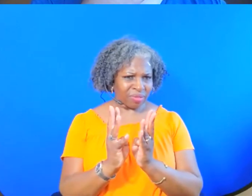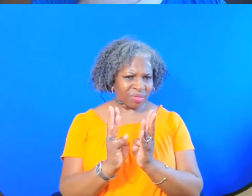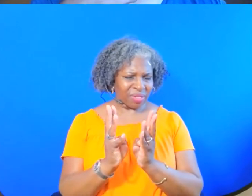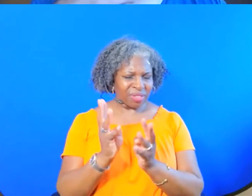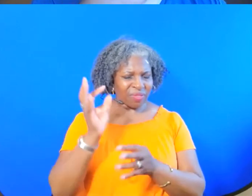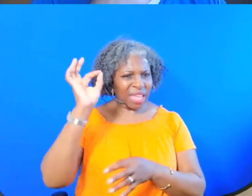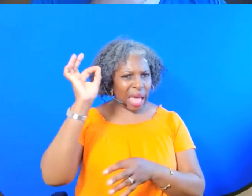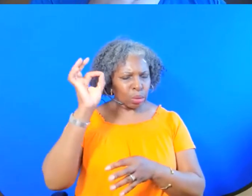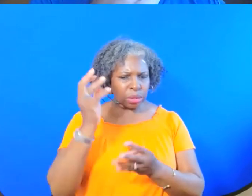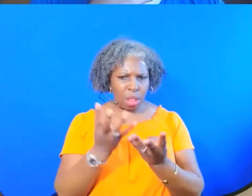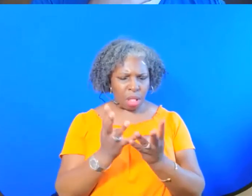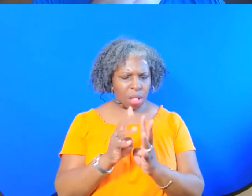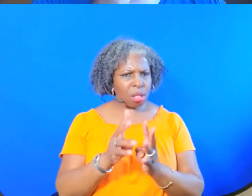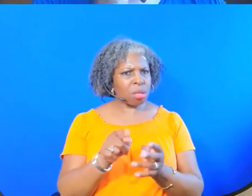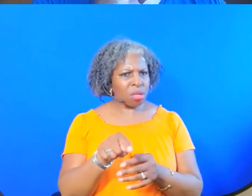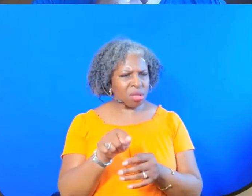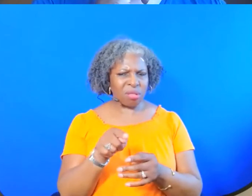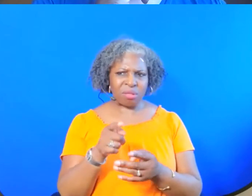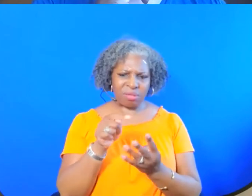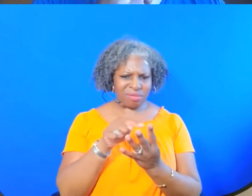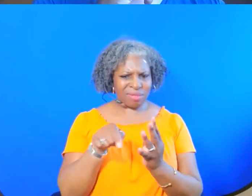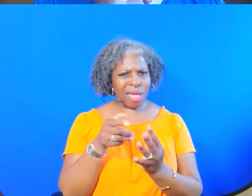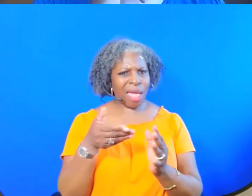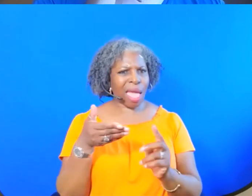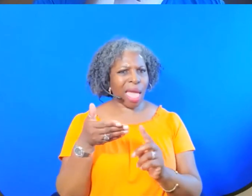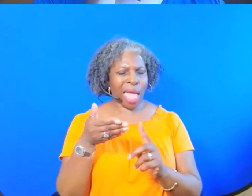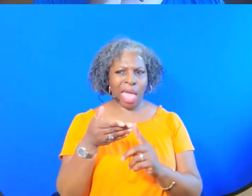but it was really thinking like, do we want to take part in a massive capital